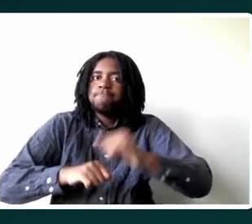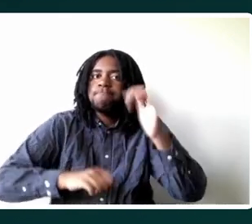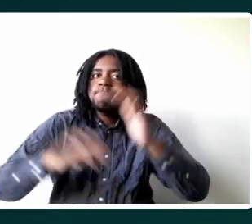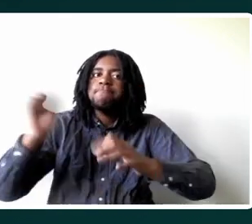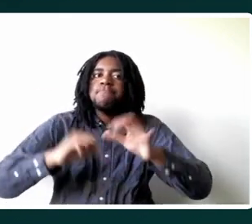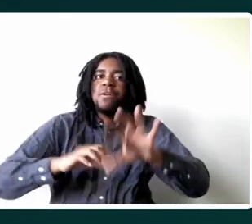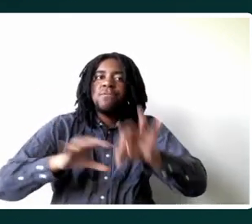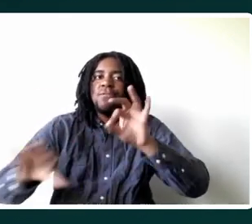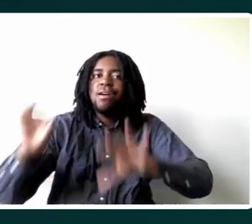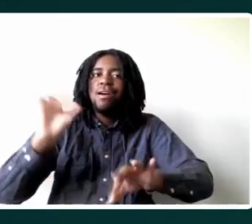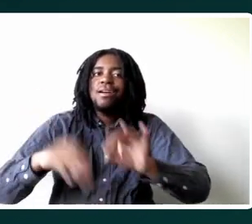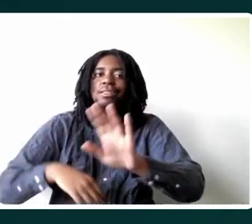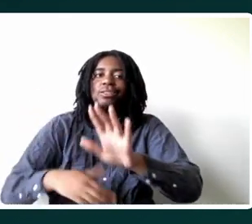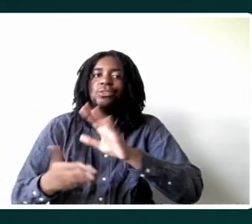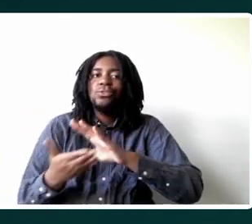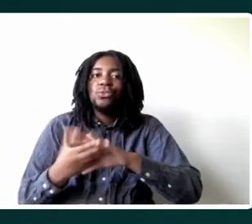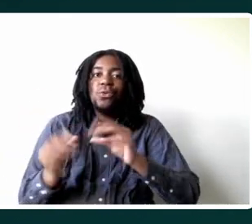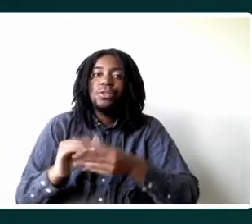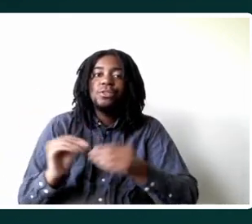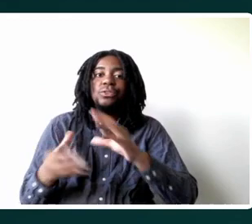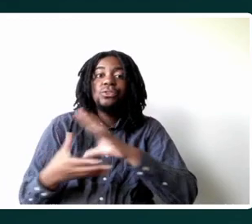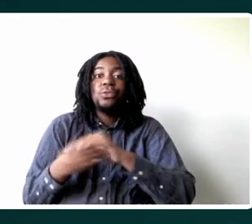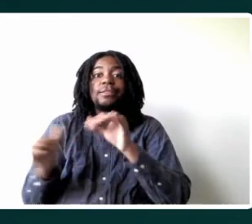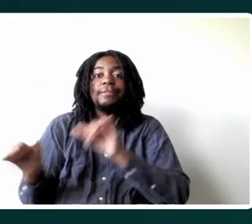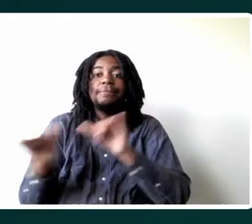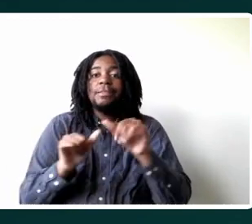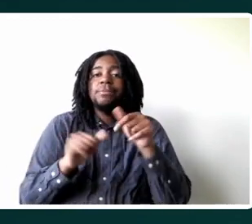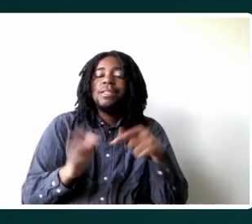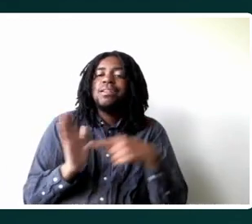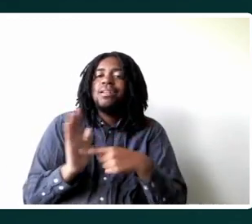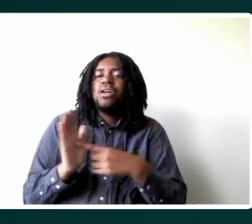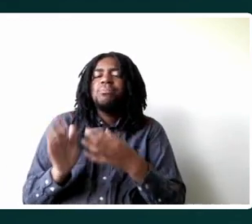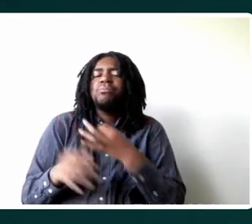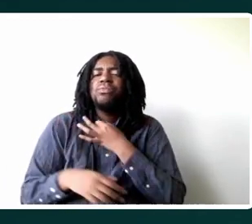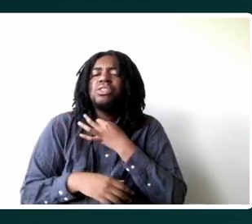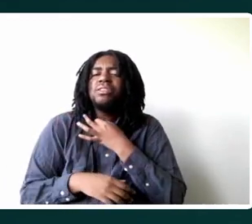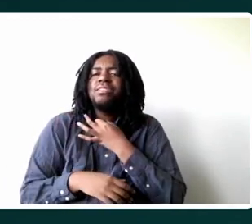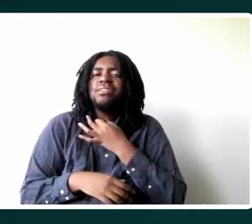his in this exhibition. So, I'm curious, would you tell us a little bit where do